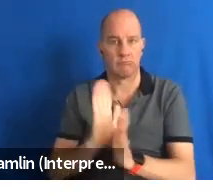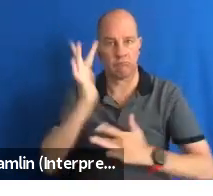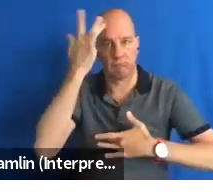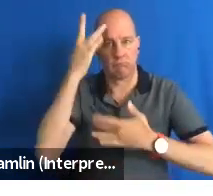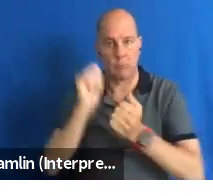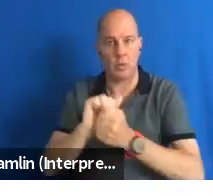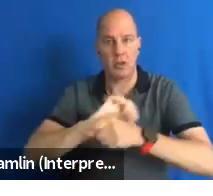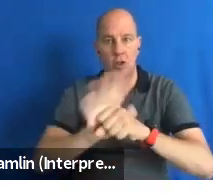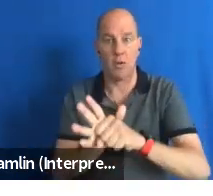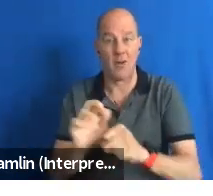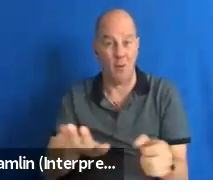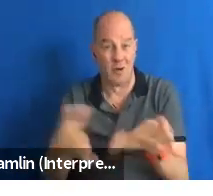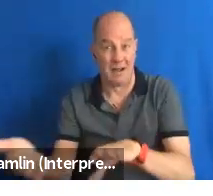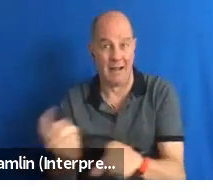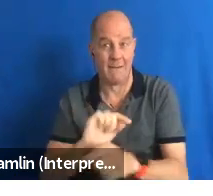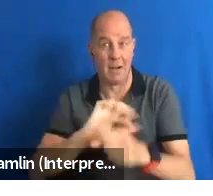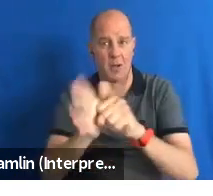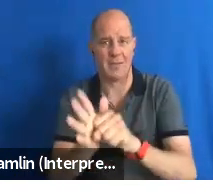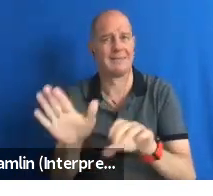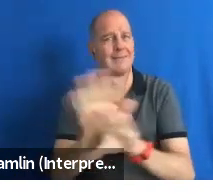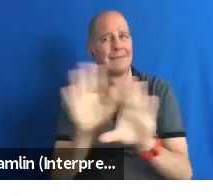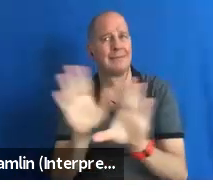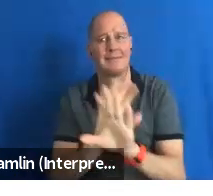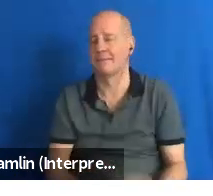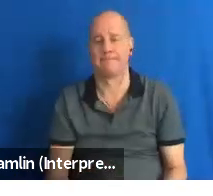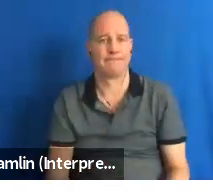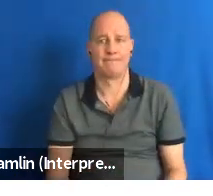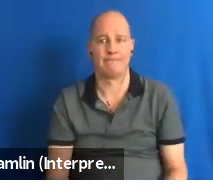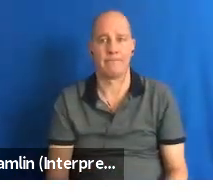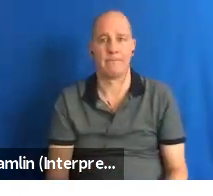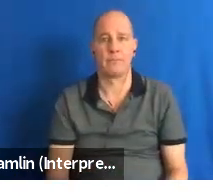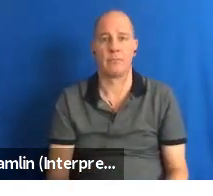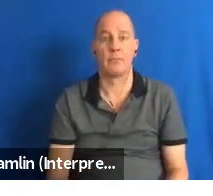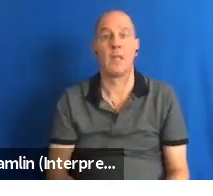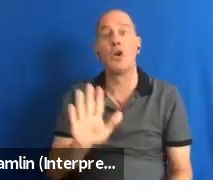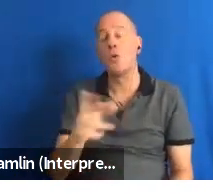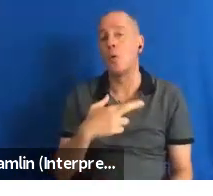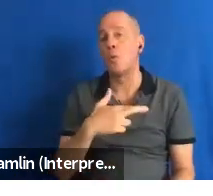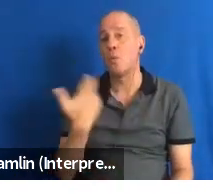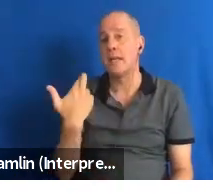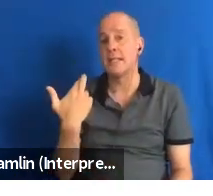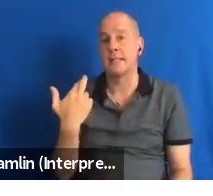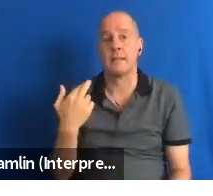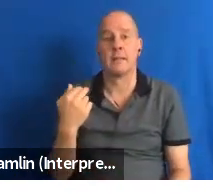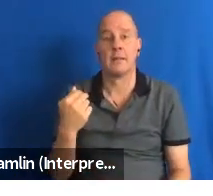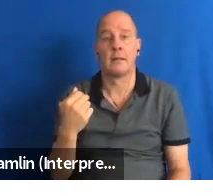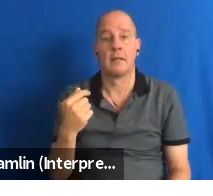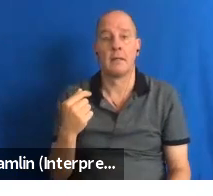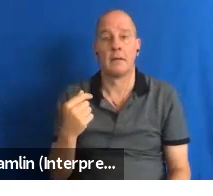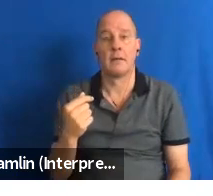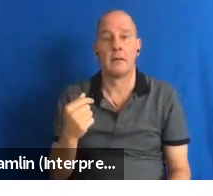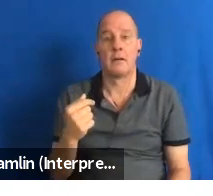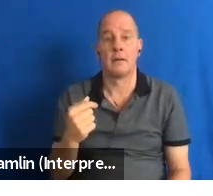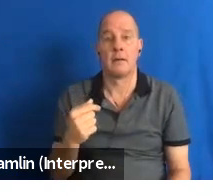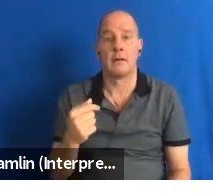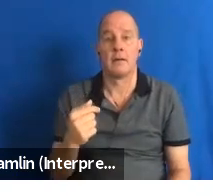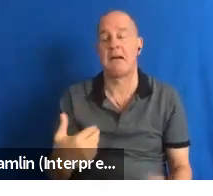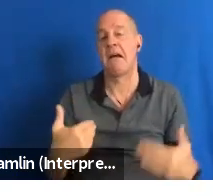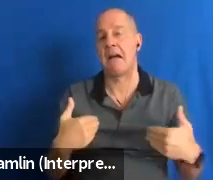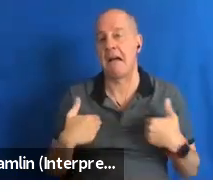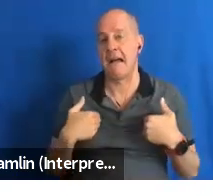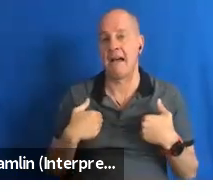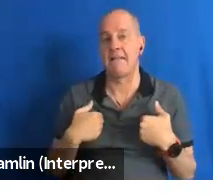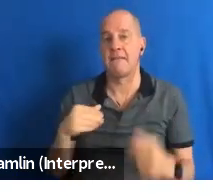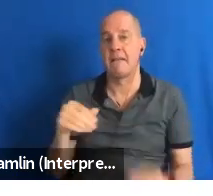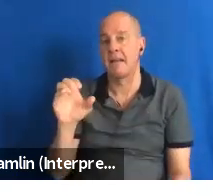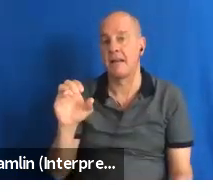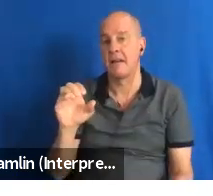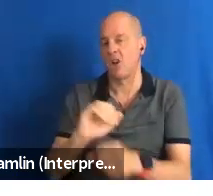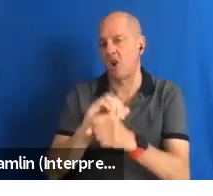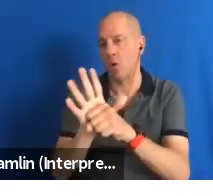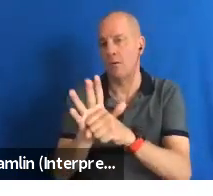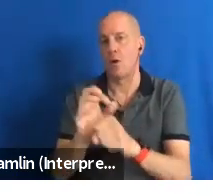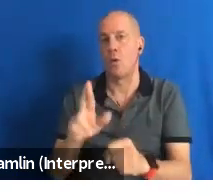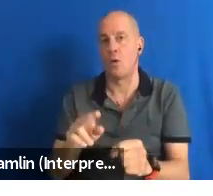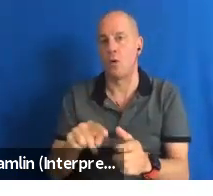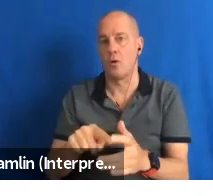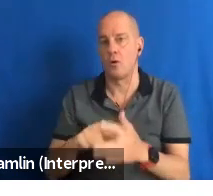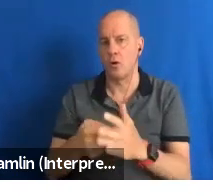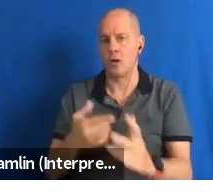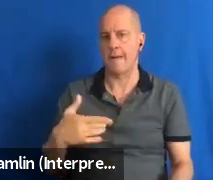of dying from COVID 19. Your risk of having or starting to have COVID 19, coming down with it,